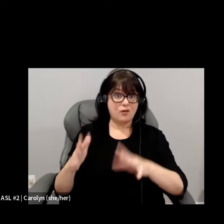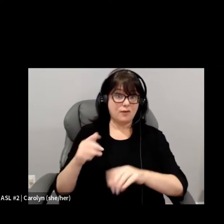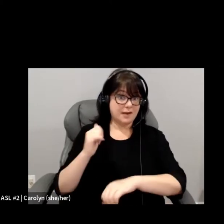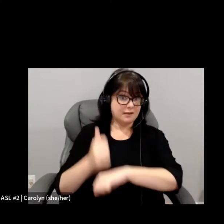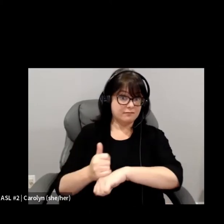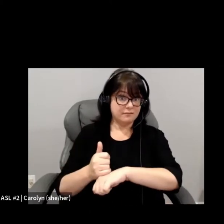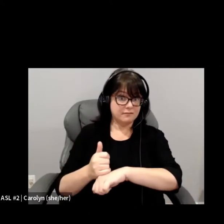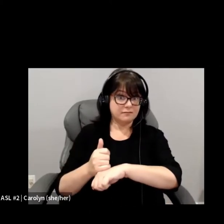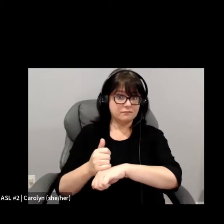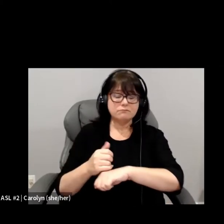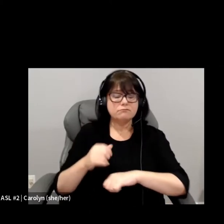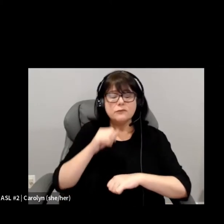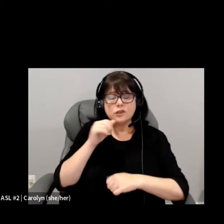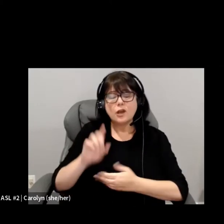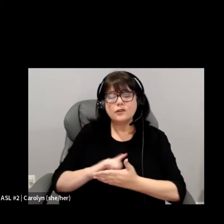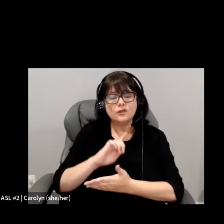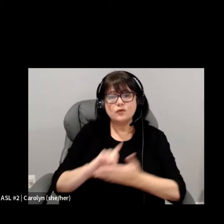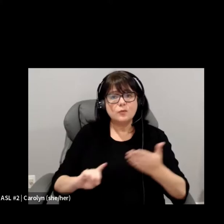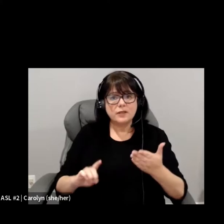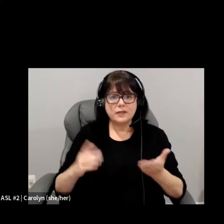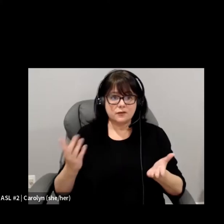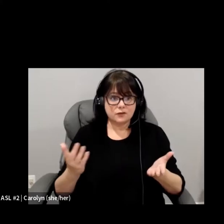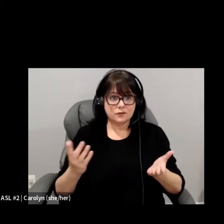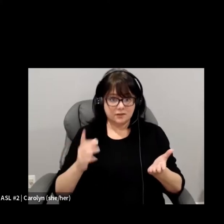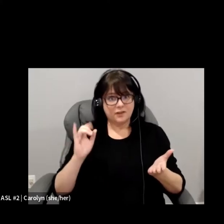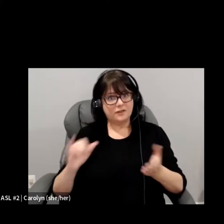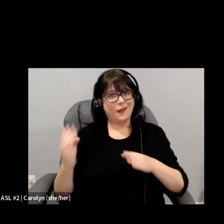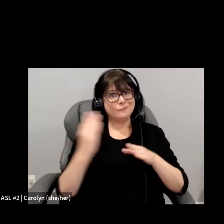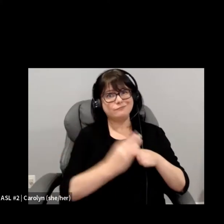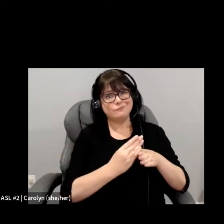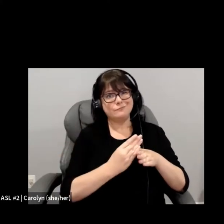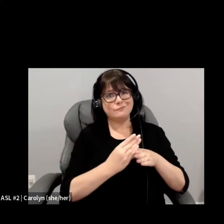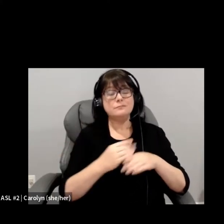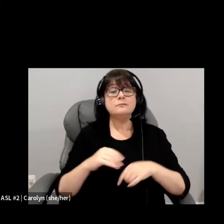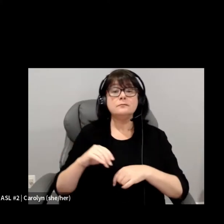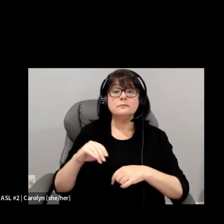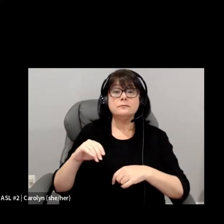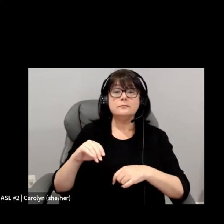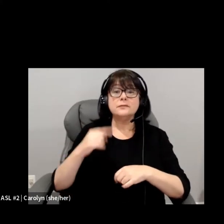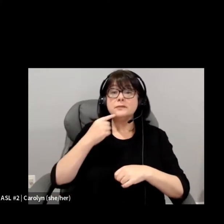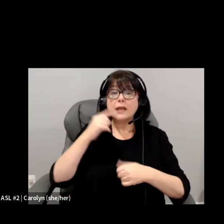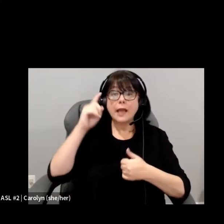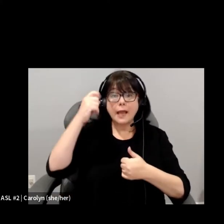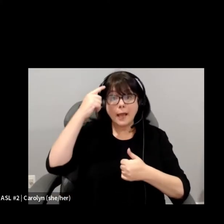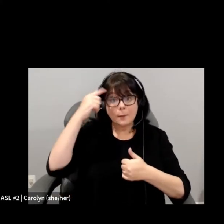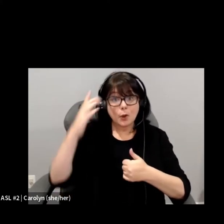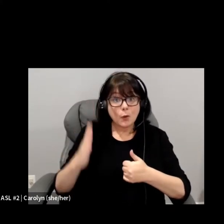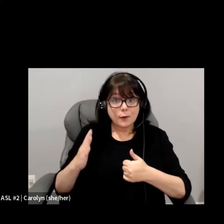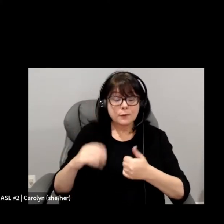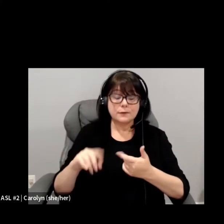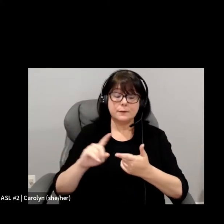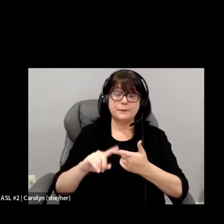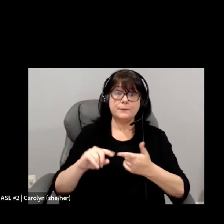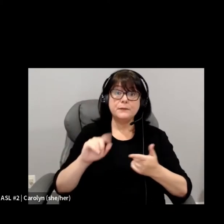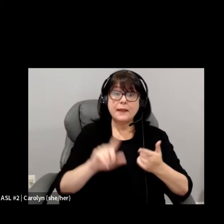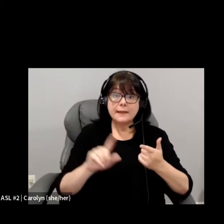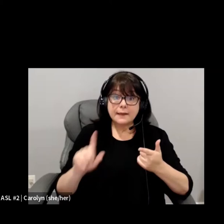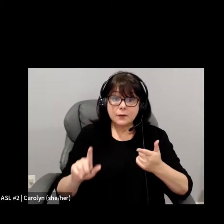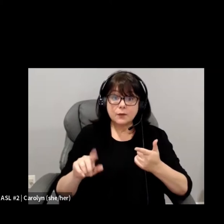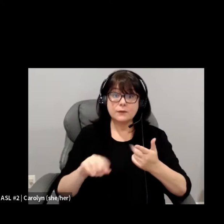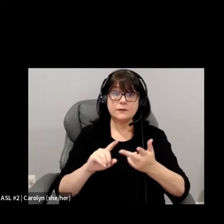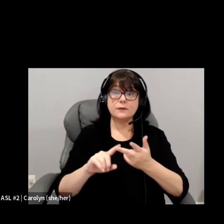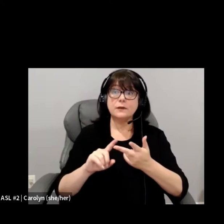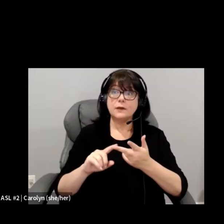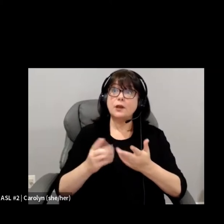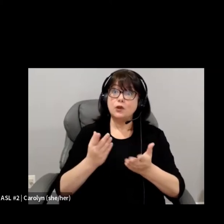ESSENTIALLY THE LAW SAID THAT EMPLOYERS, LANDLORDS AND SERVICE PROVIDERS WITH INACCESSIBLE BUILDINGS